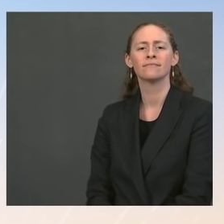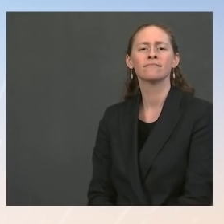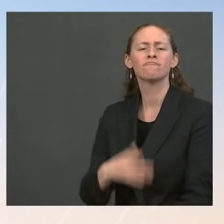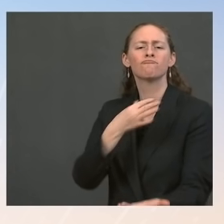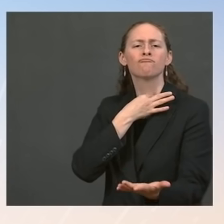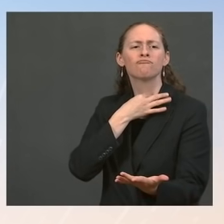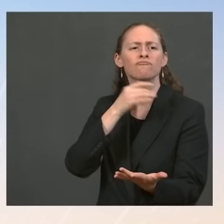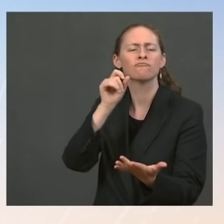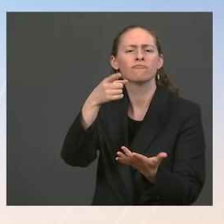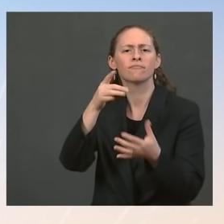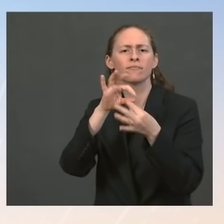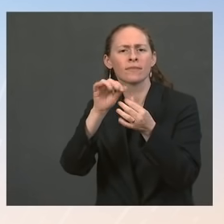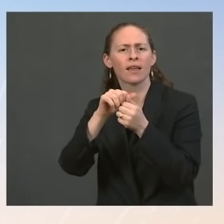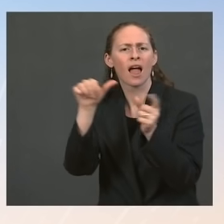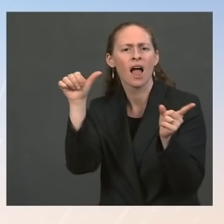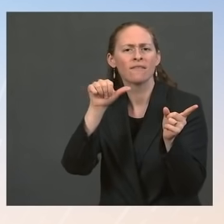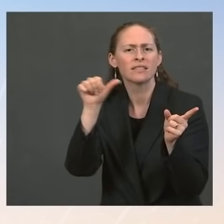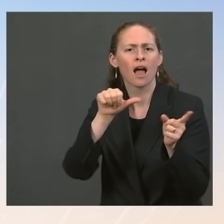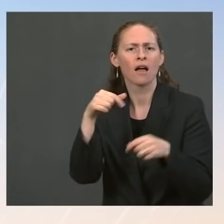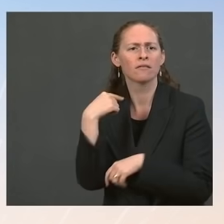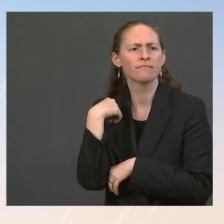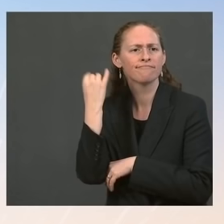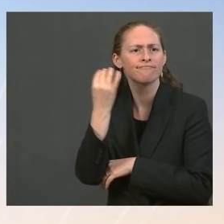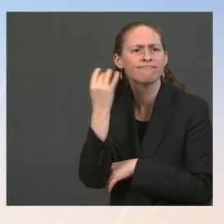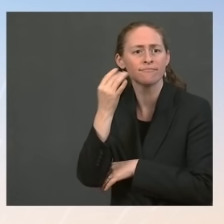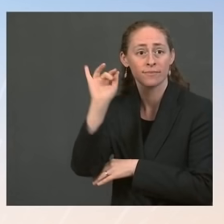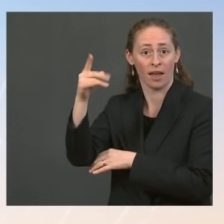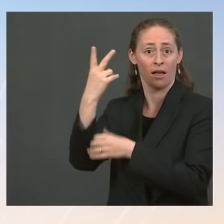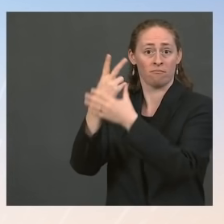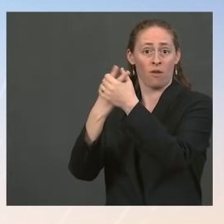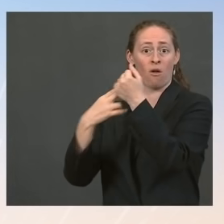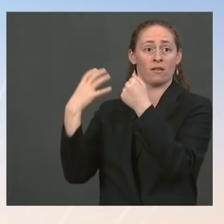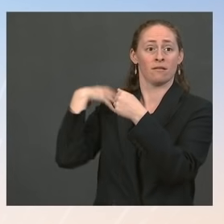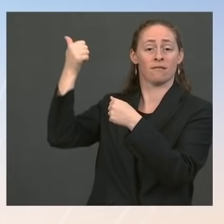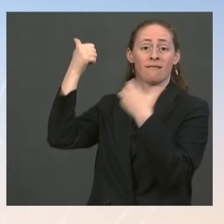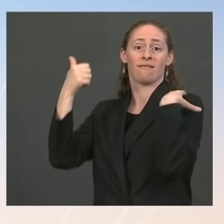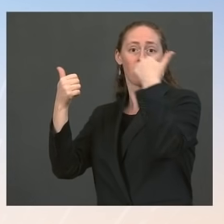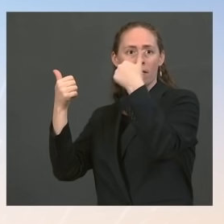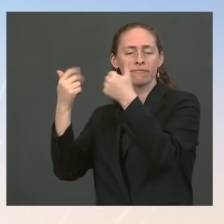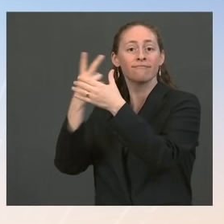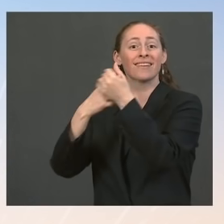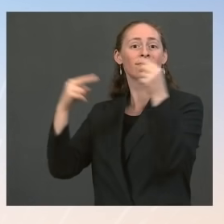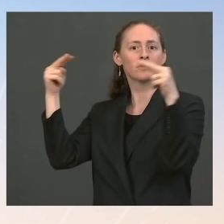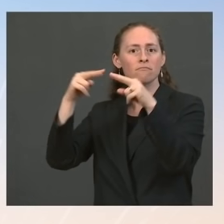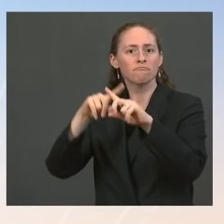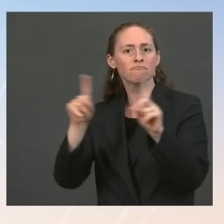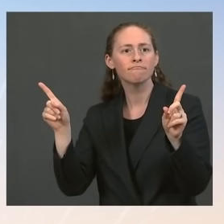of the Joint Chiefs of Staff, General Milley; the head of CENTCOM, General McKenzie; and the commander on the ground, General Miller,